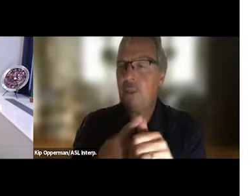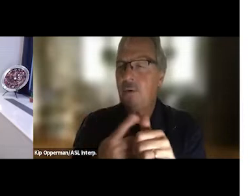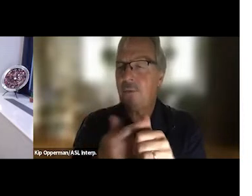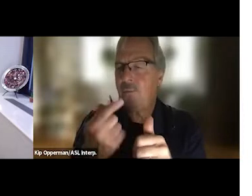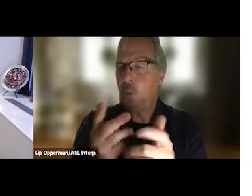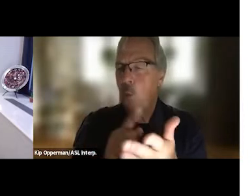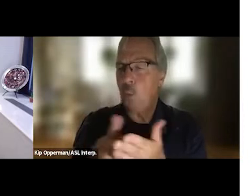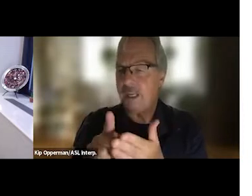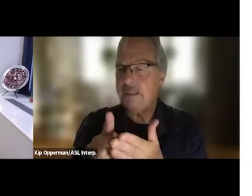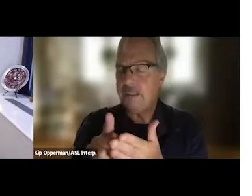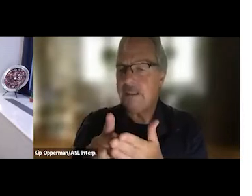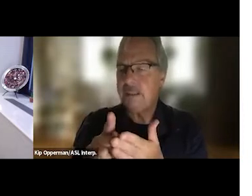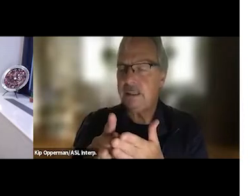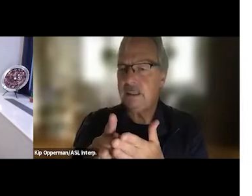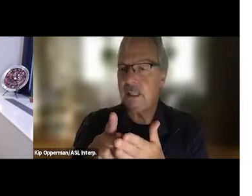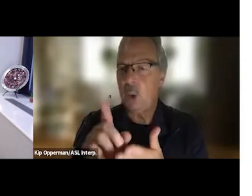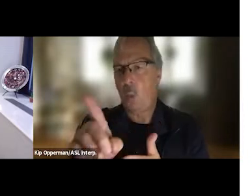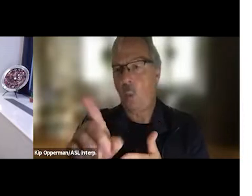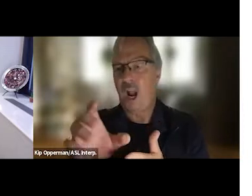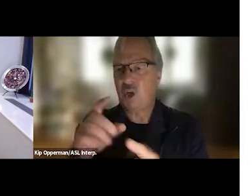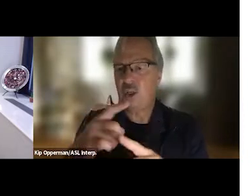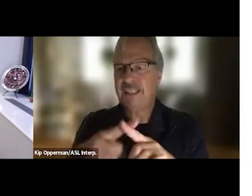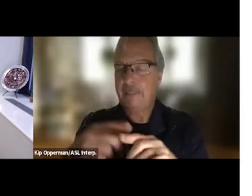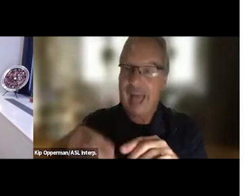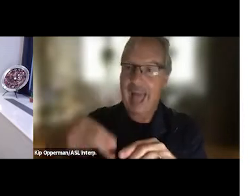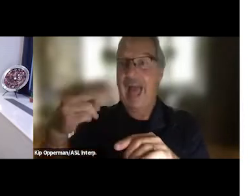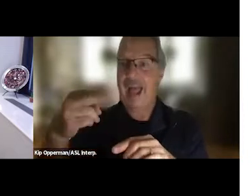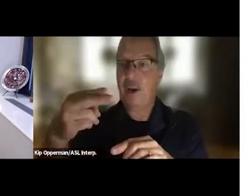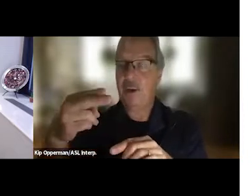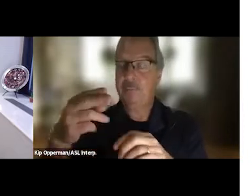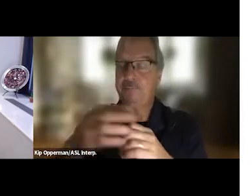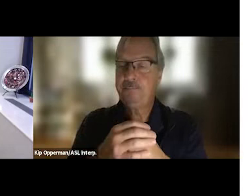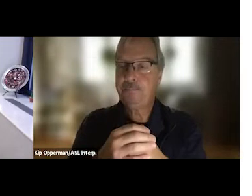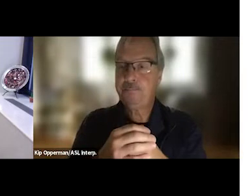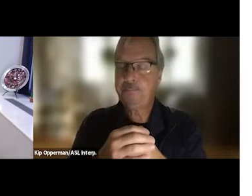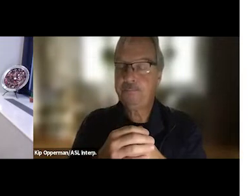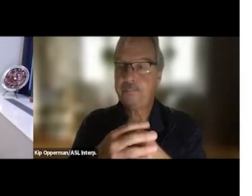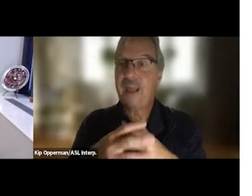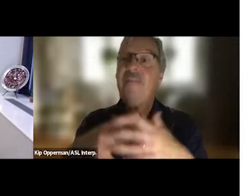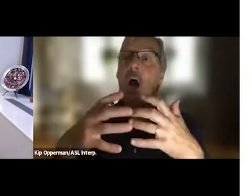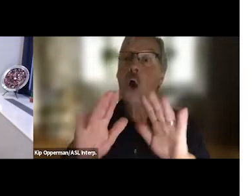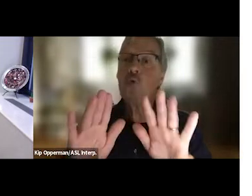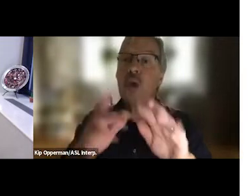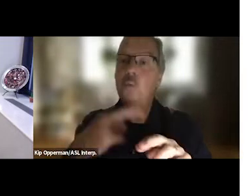are something like a hundred times higher, have greater risk of death in those weeks